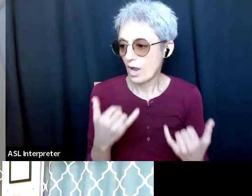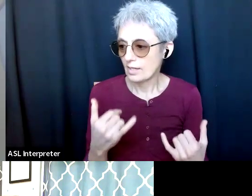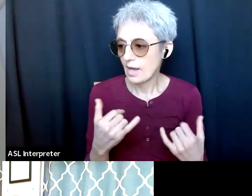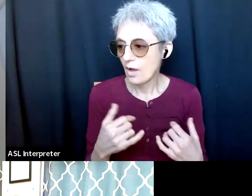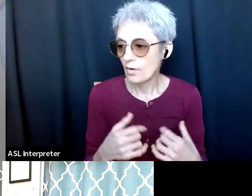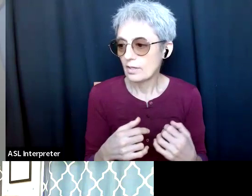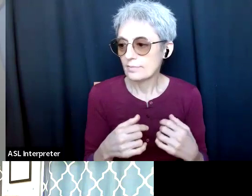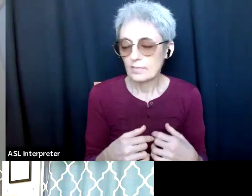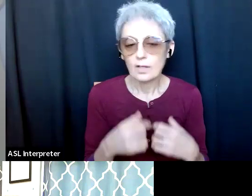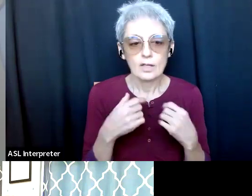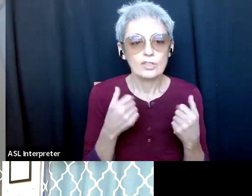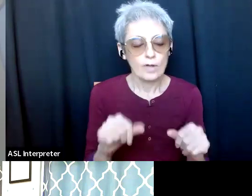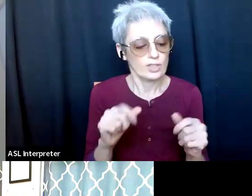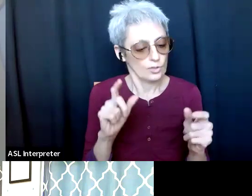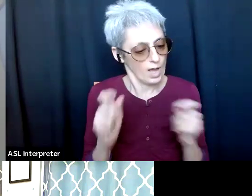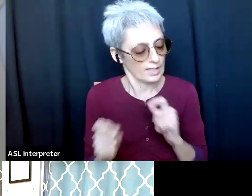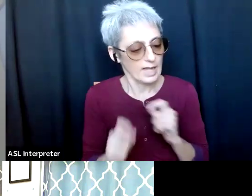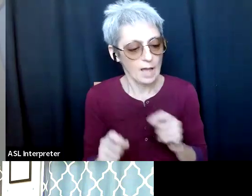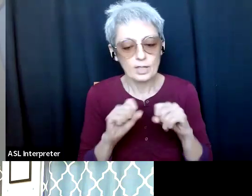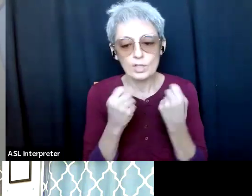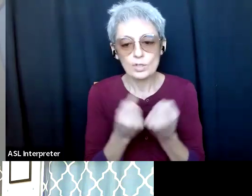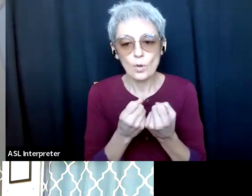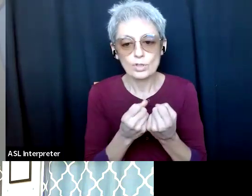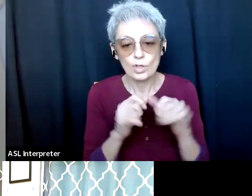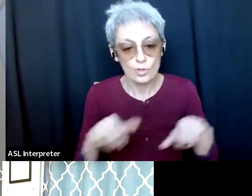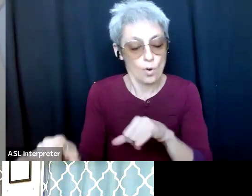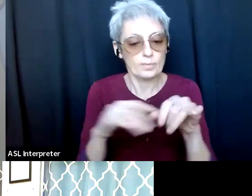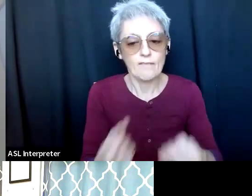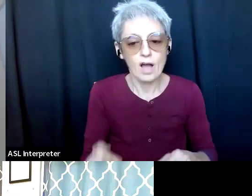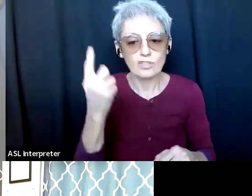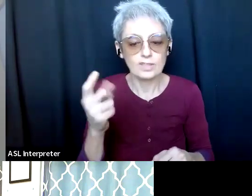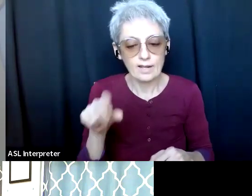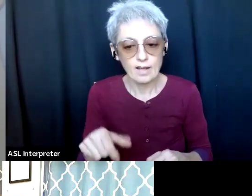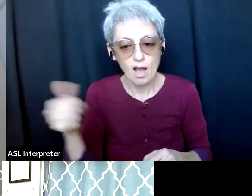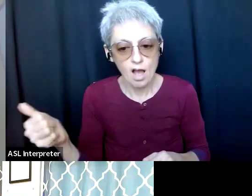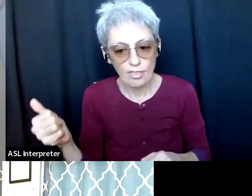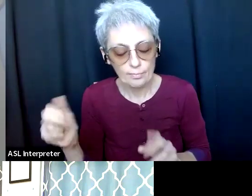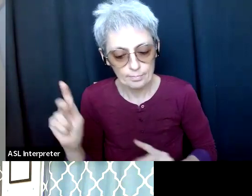but they just try harder, so to say. That might be one interpretation.